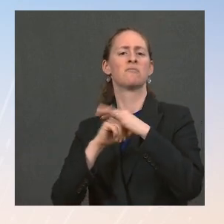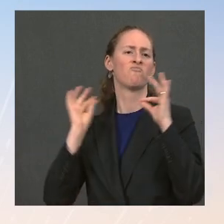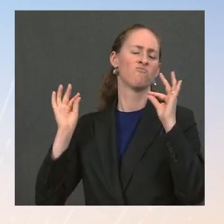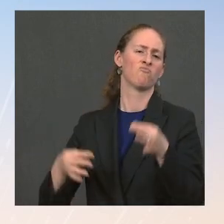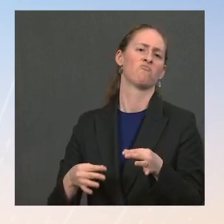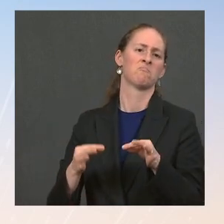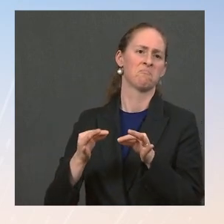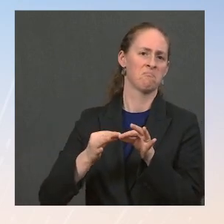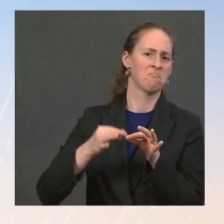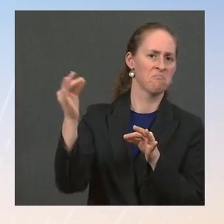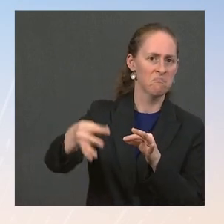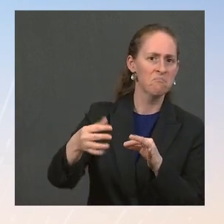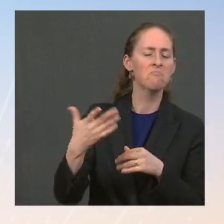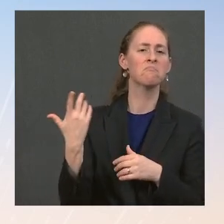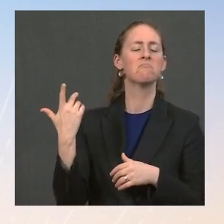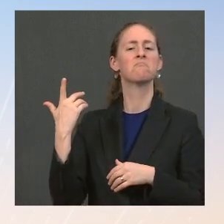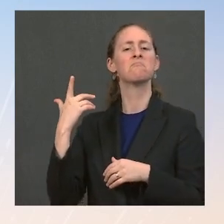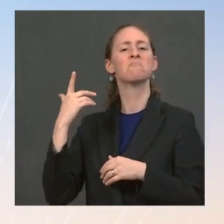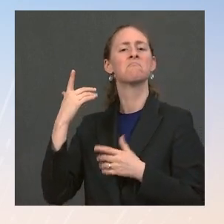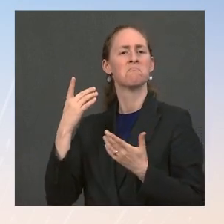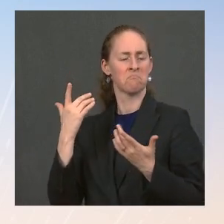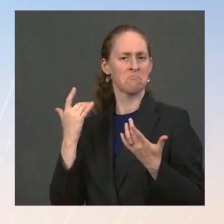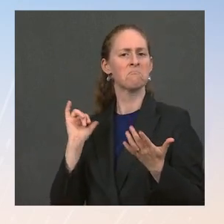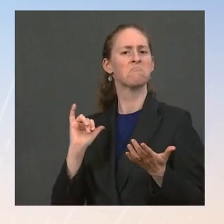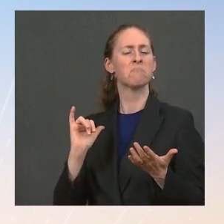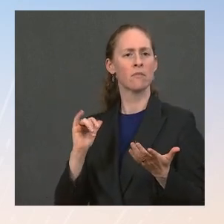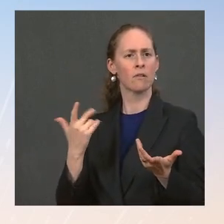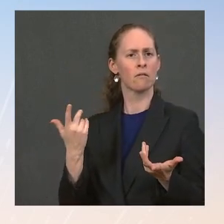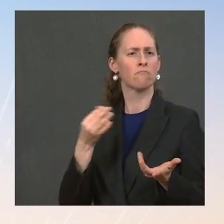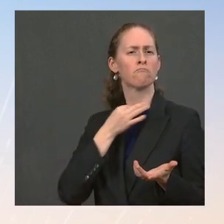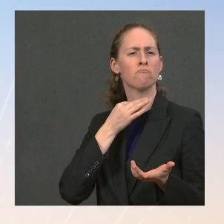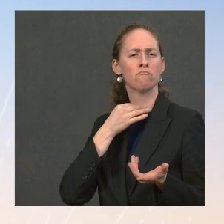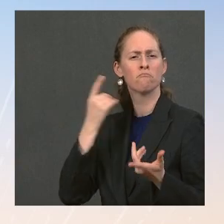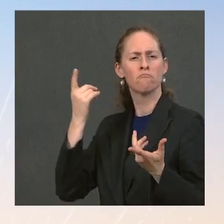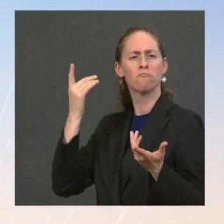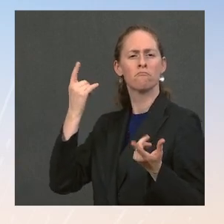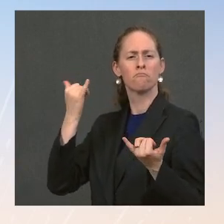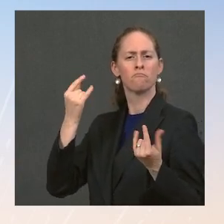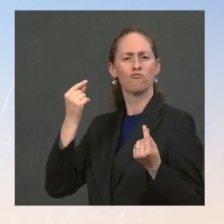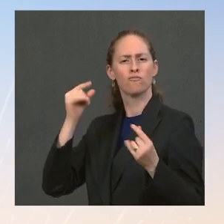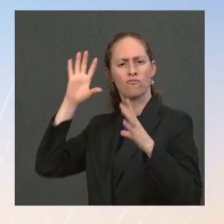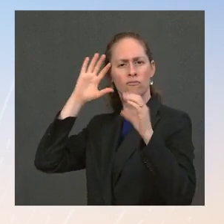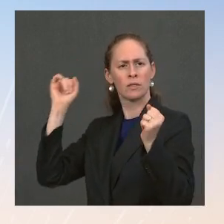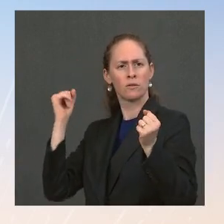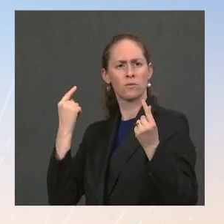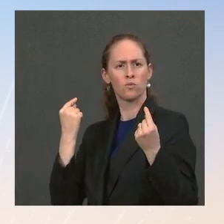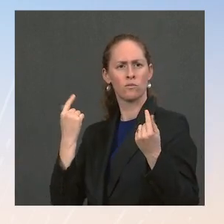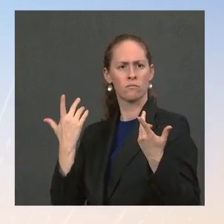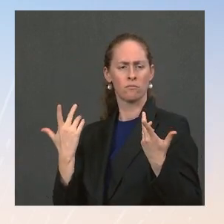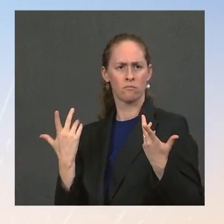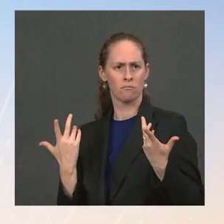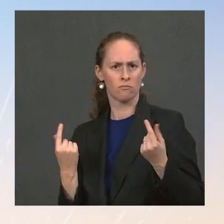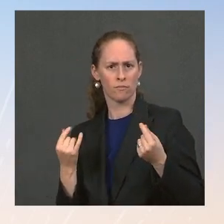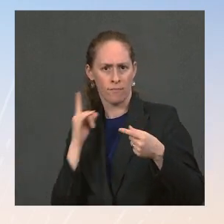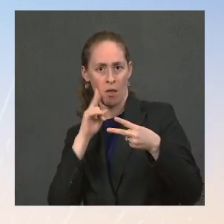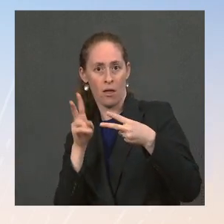of any sort to move forward on the infrastructure bill and the Build Back Better agenda? You know, obviously, he's had a lot of conversations